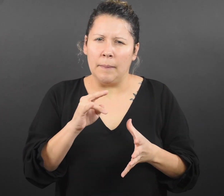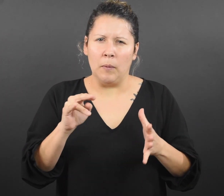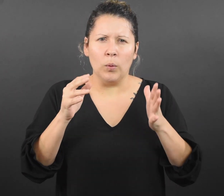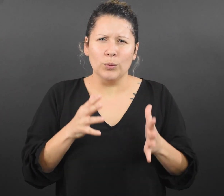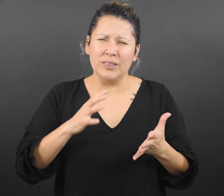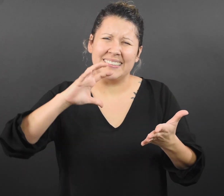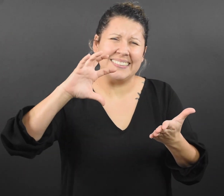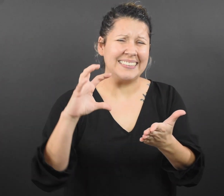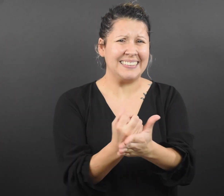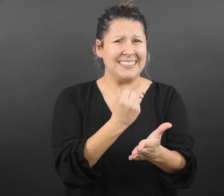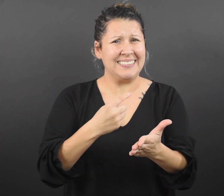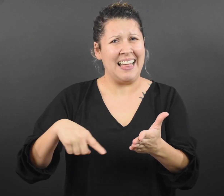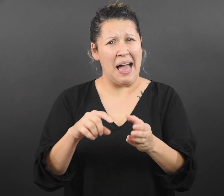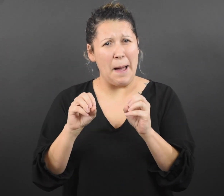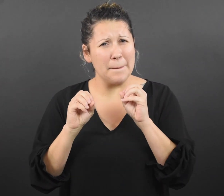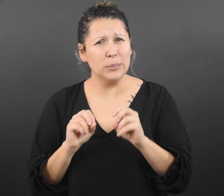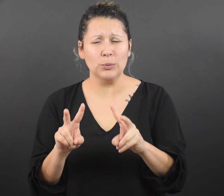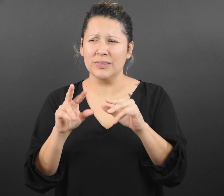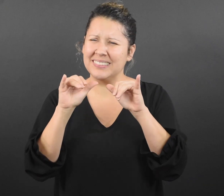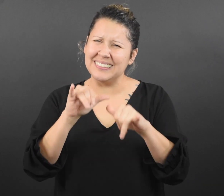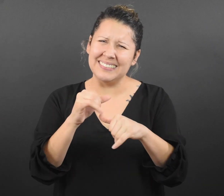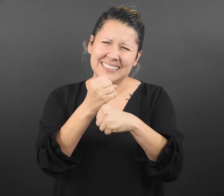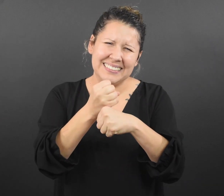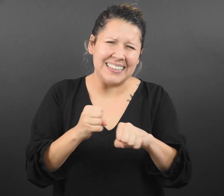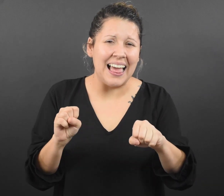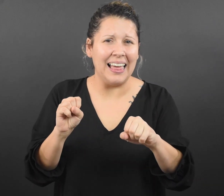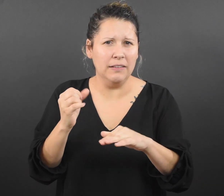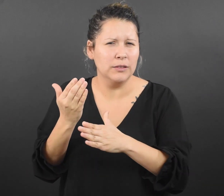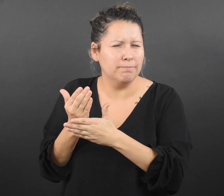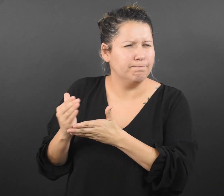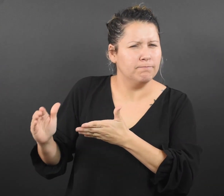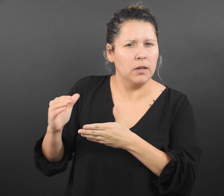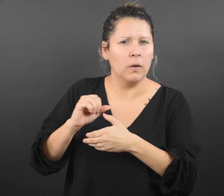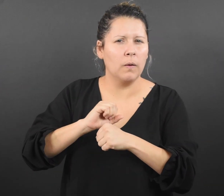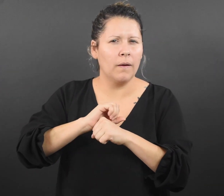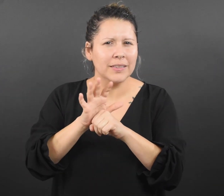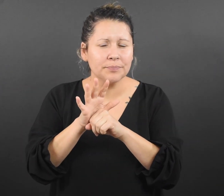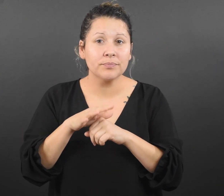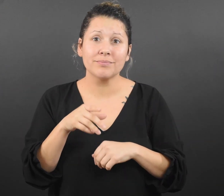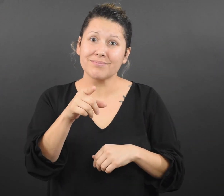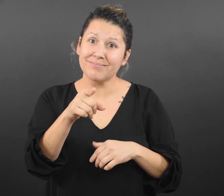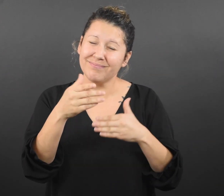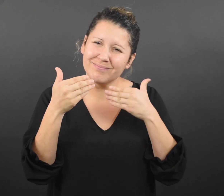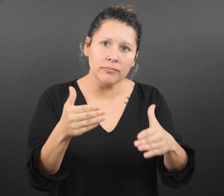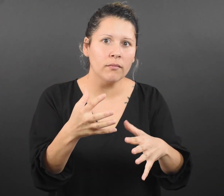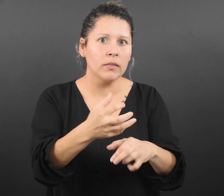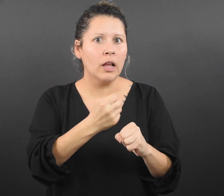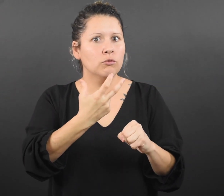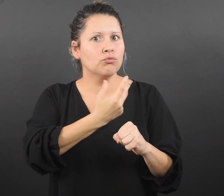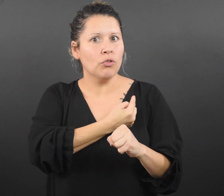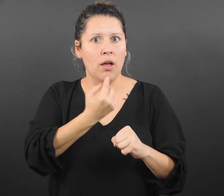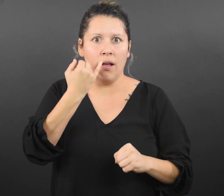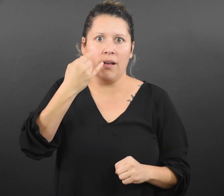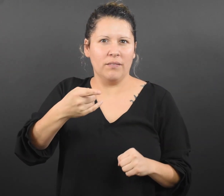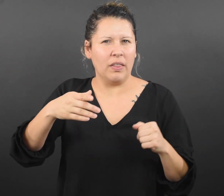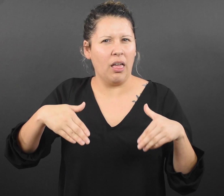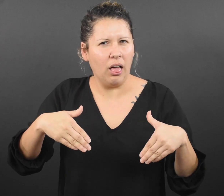opportunities to stay safe from COVID-19. Get your shot if you haven’t yet. Get a booster right away